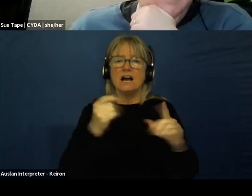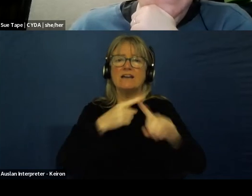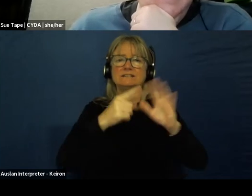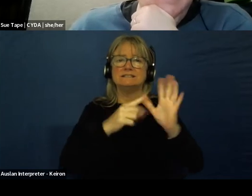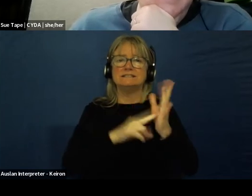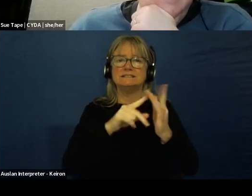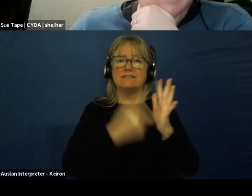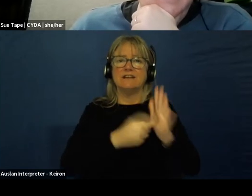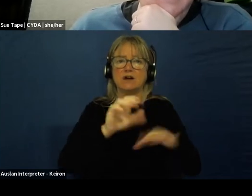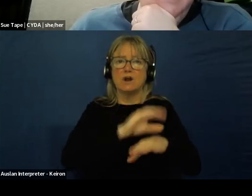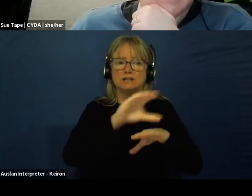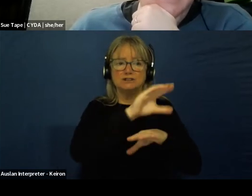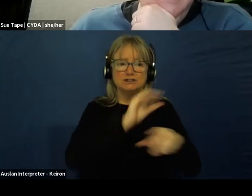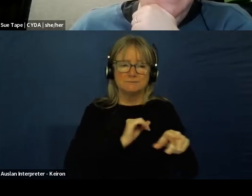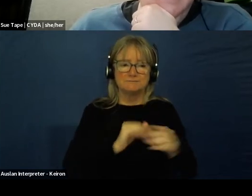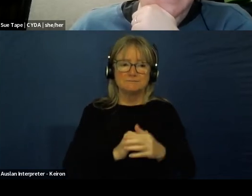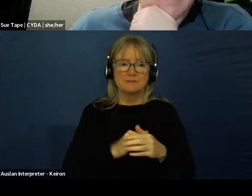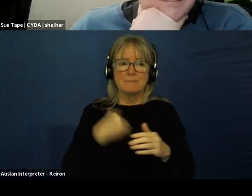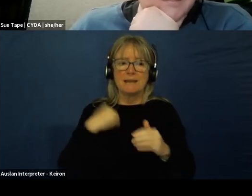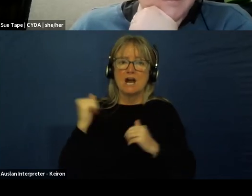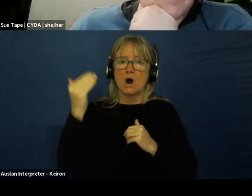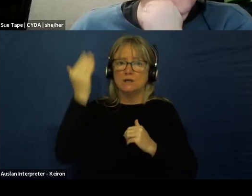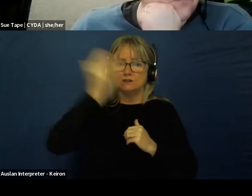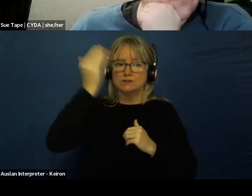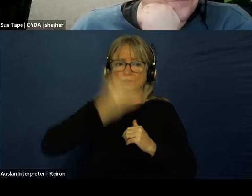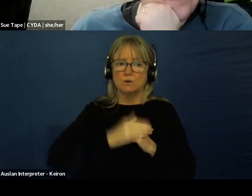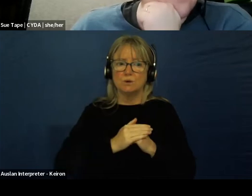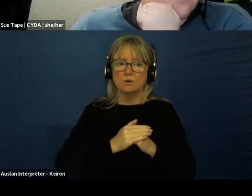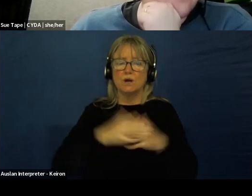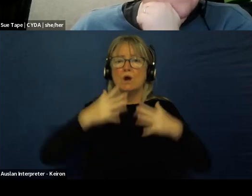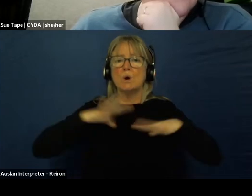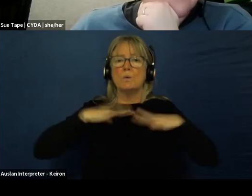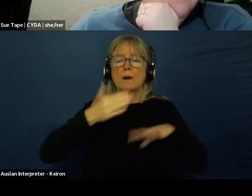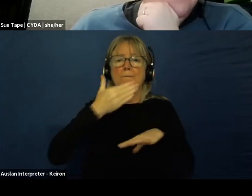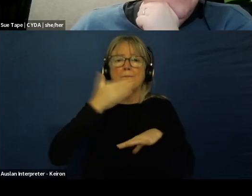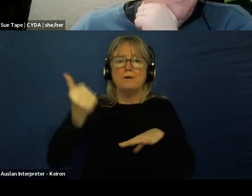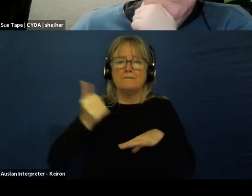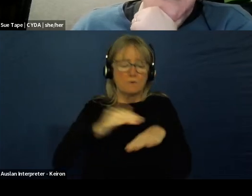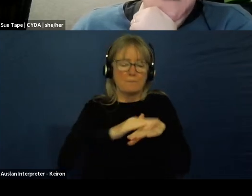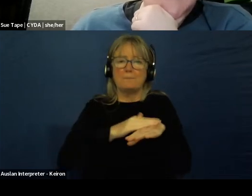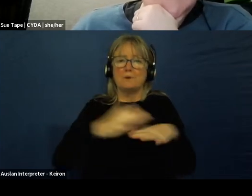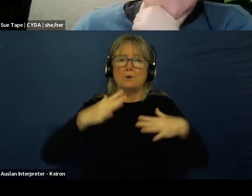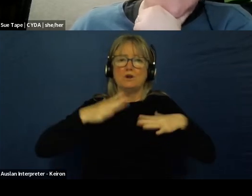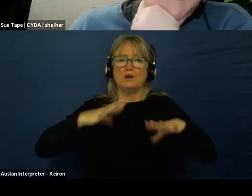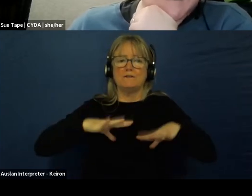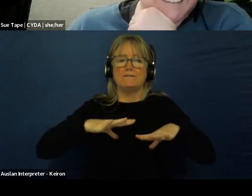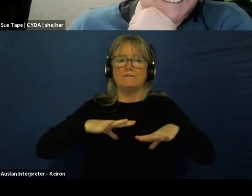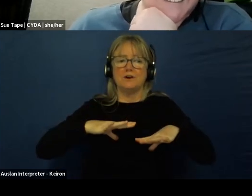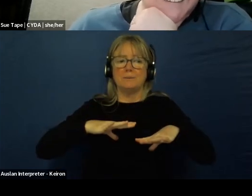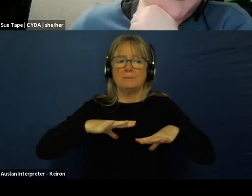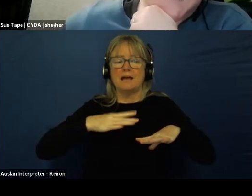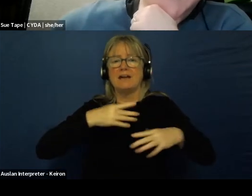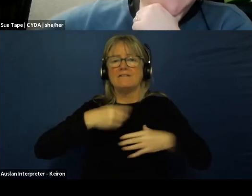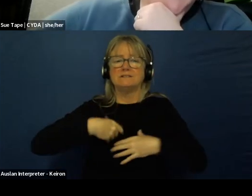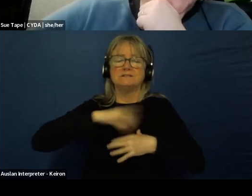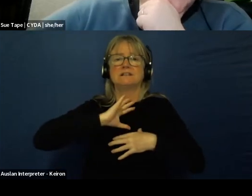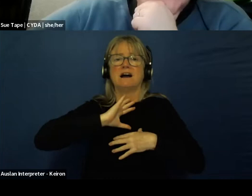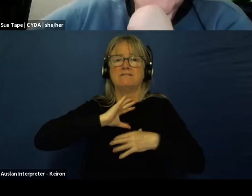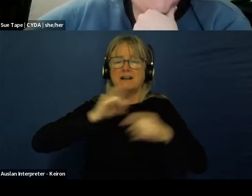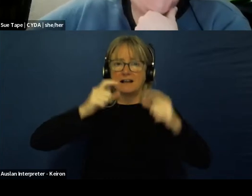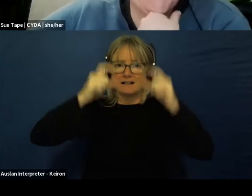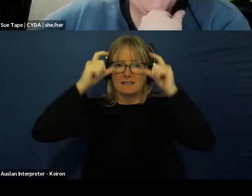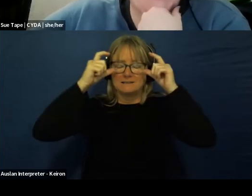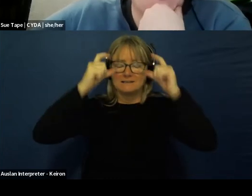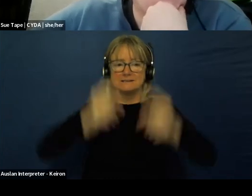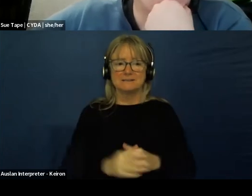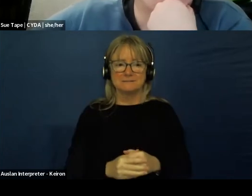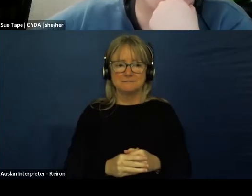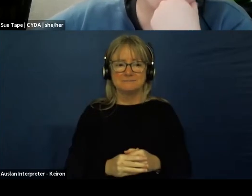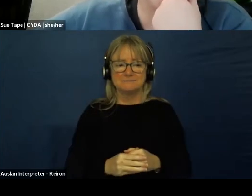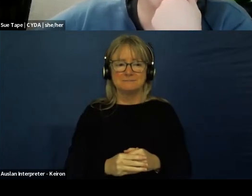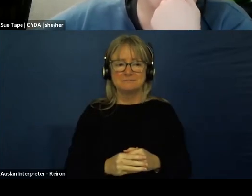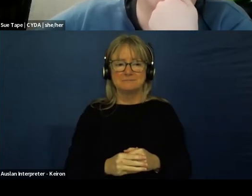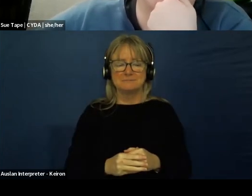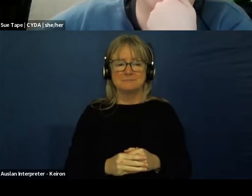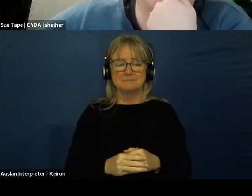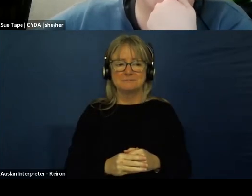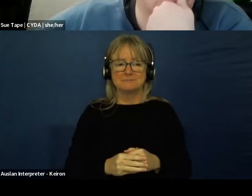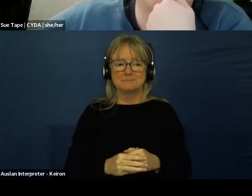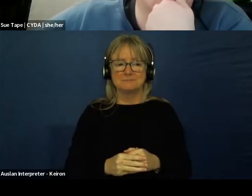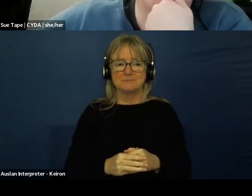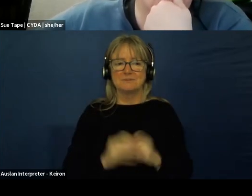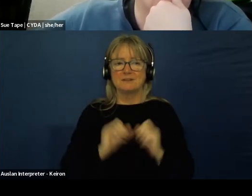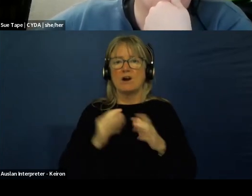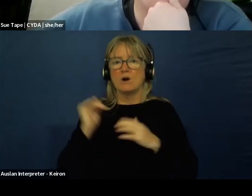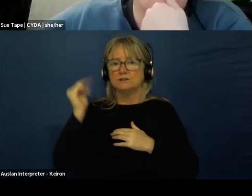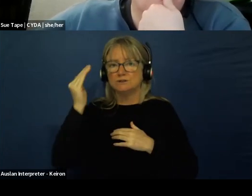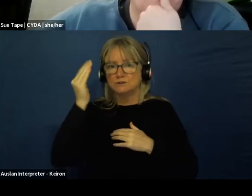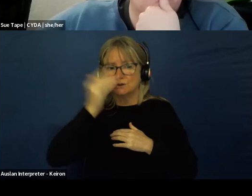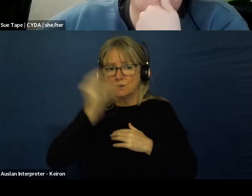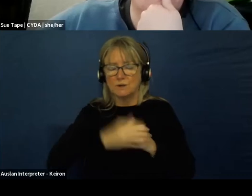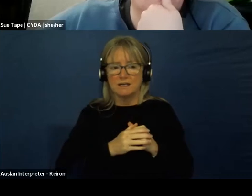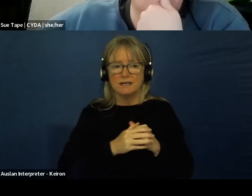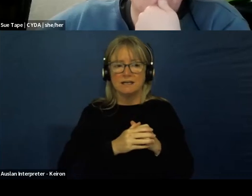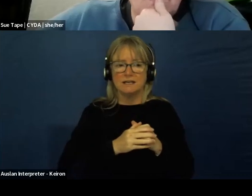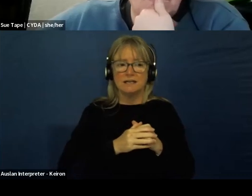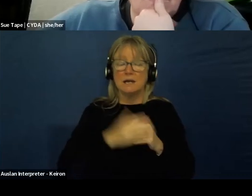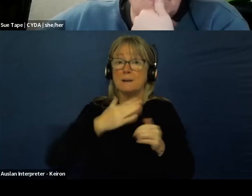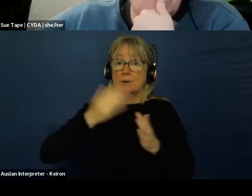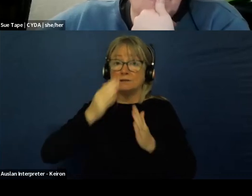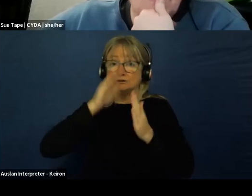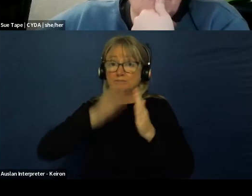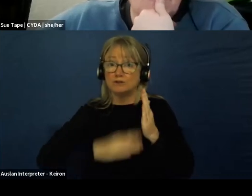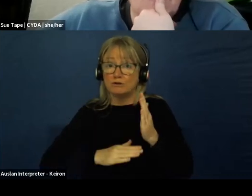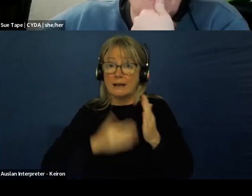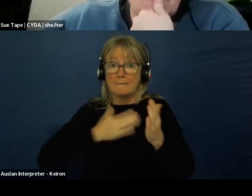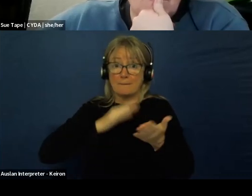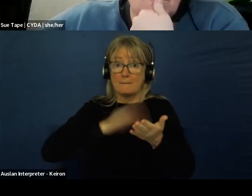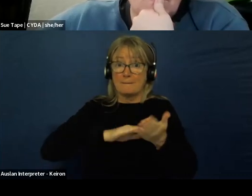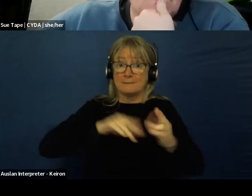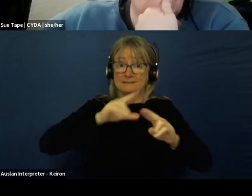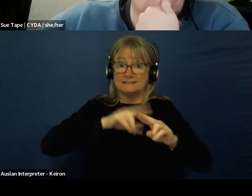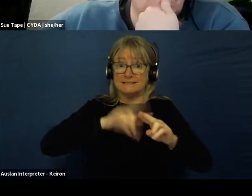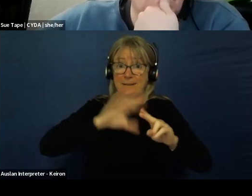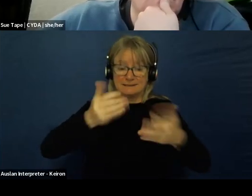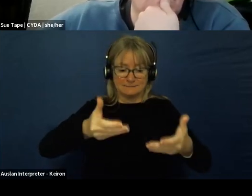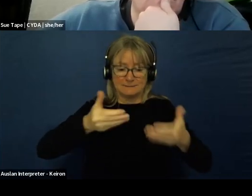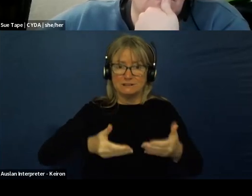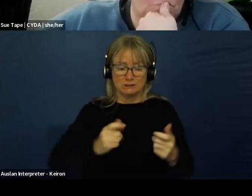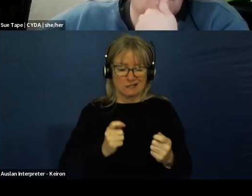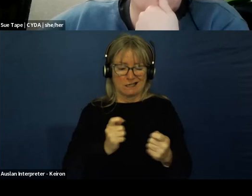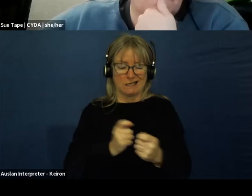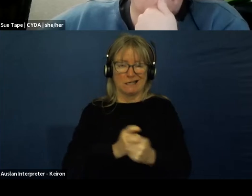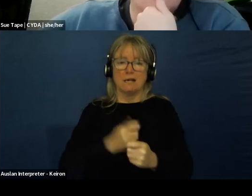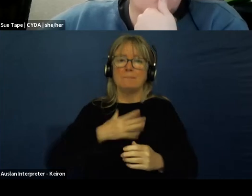This is, this is main at high school, wearing a nice blue uniform, with a nice he got some nice glasses Sundays when I went to that. And then next part of my story is my mom and dad had to get permission to adjust my school uniform.